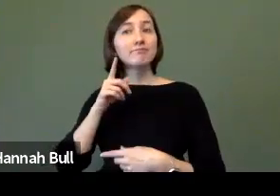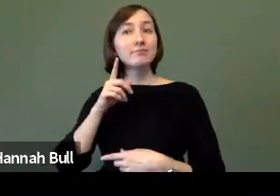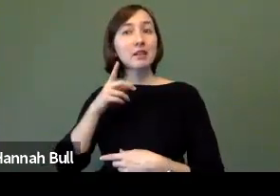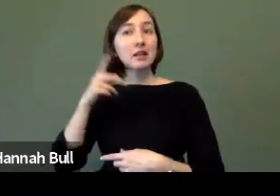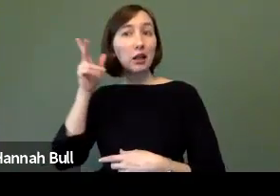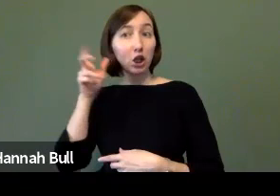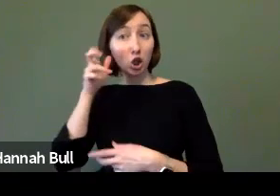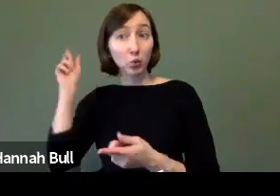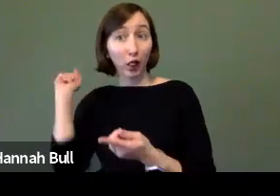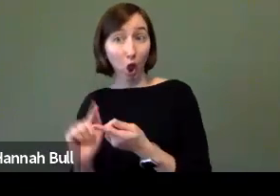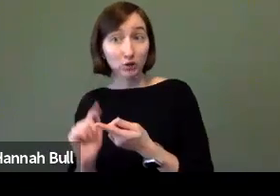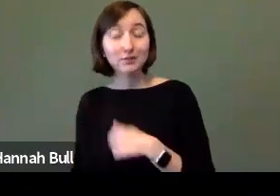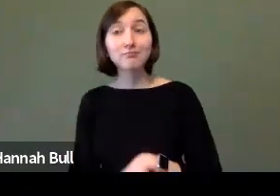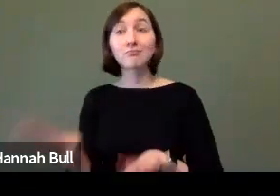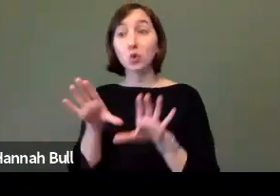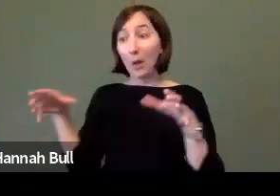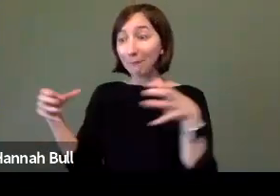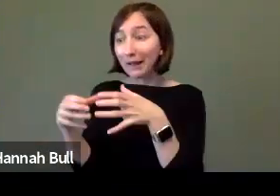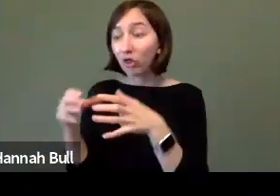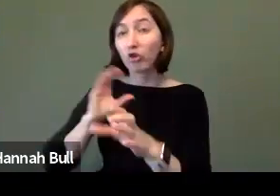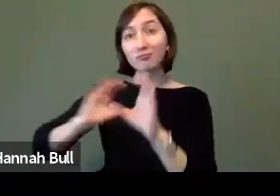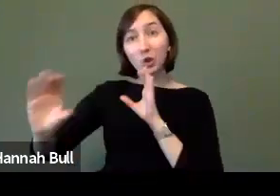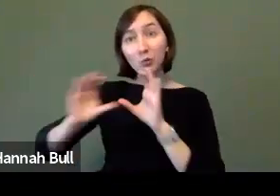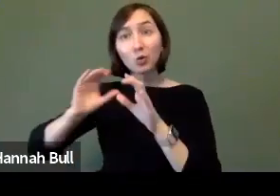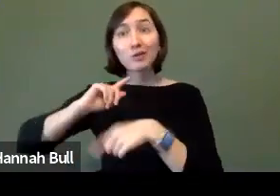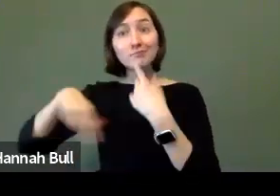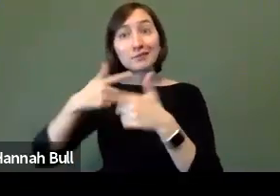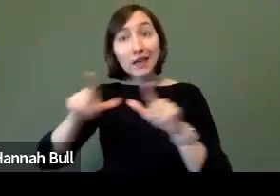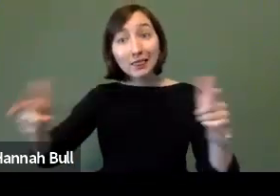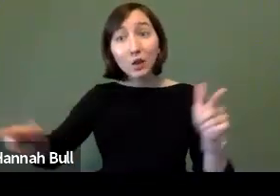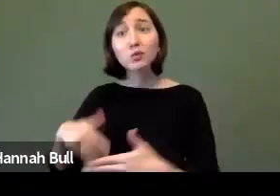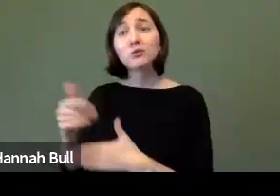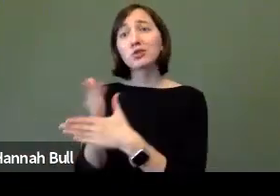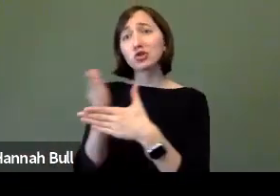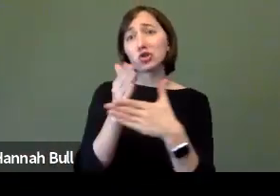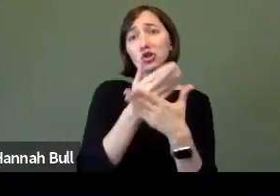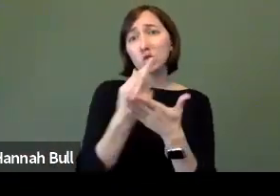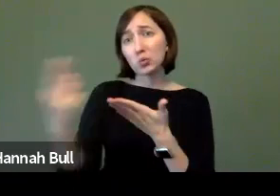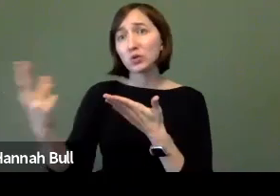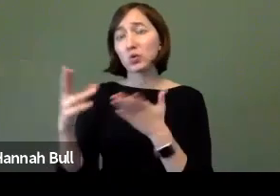in sign language, to share resources, it's about connecting with other people